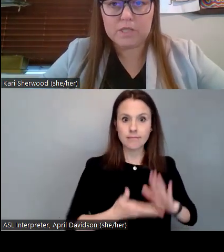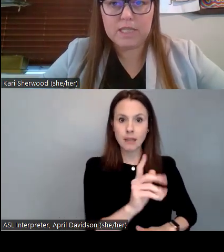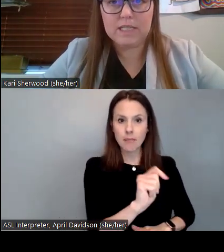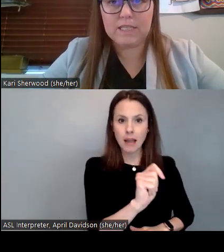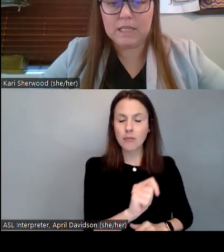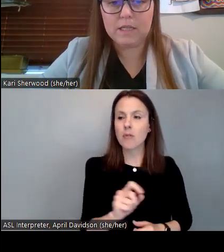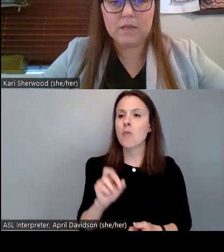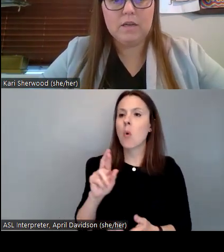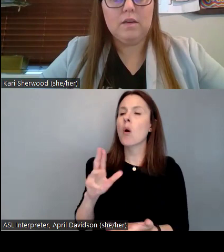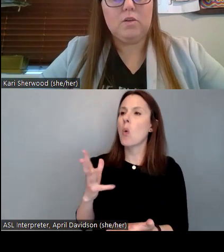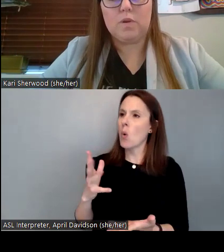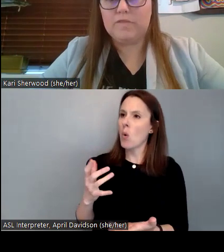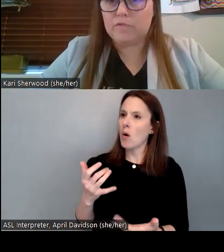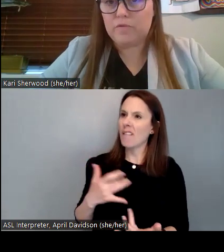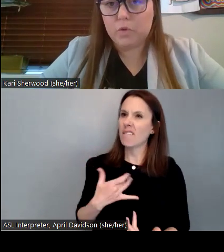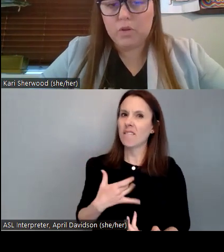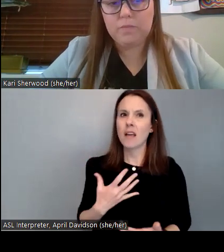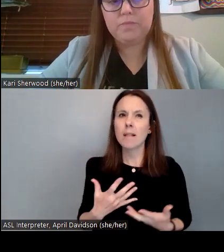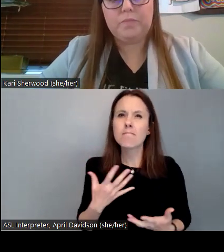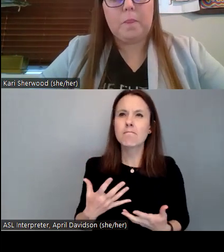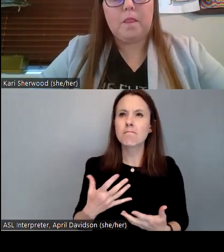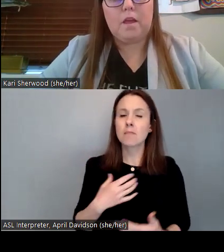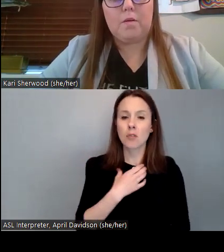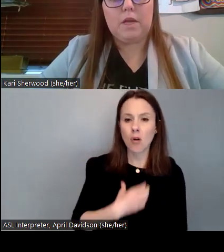thirsty, sick, or even full.